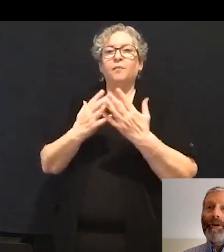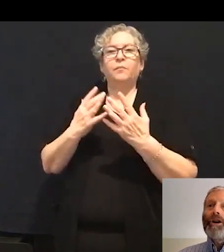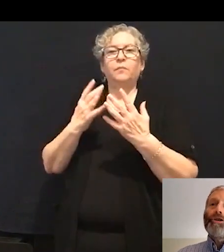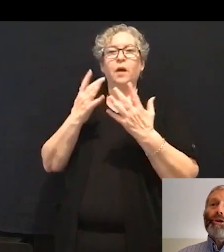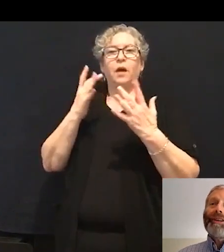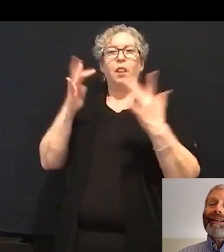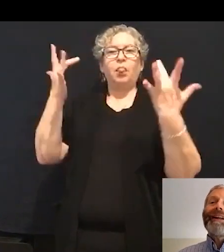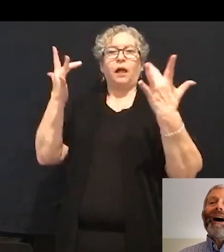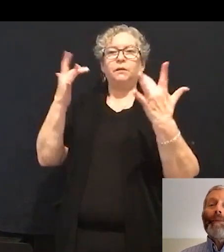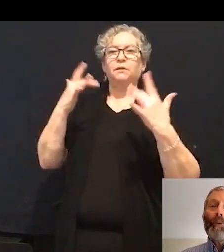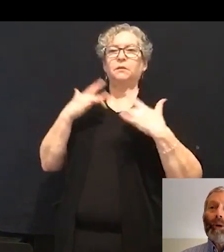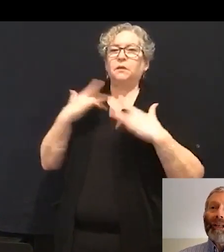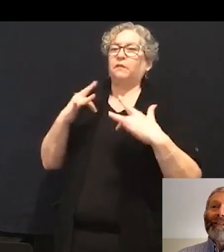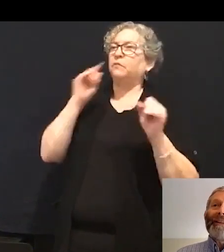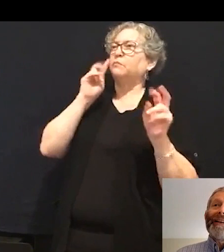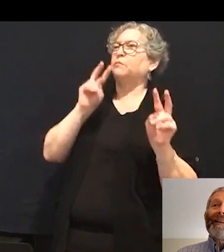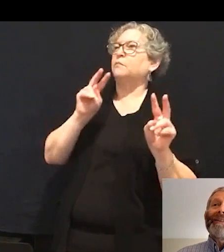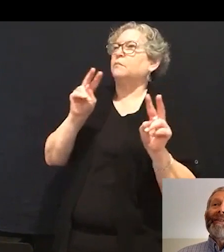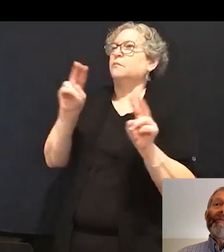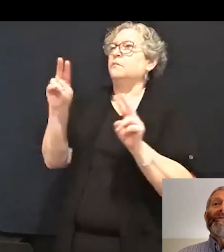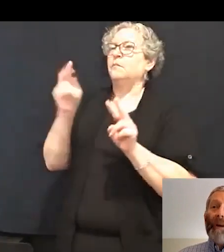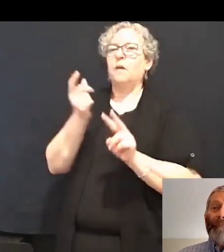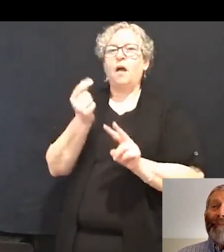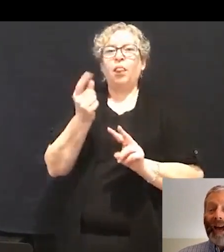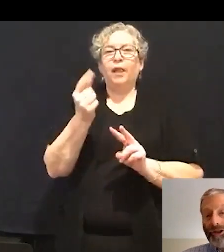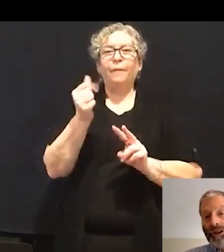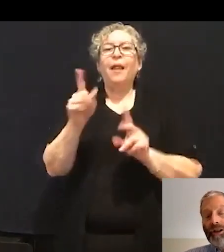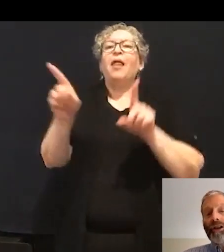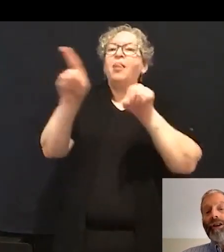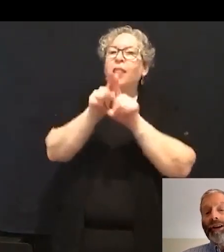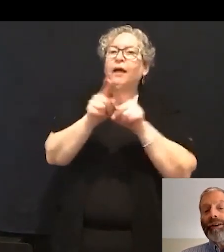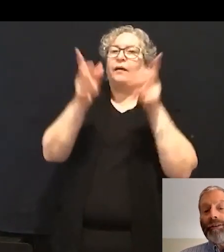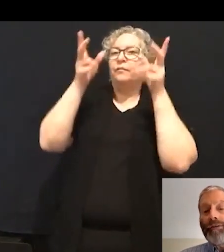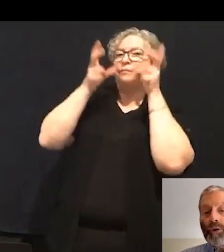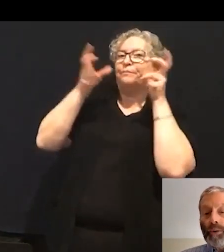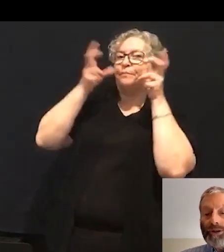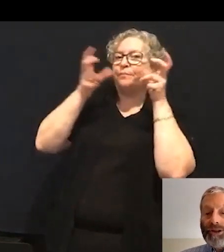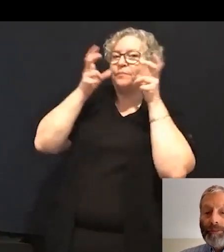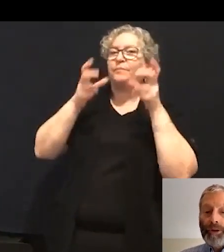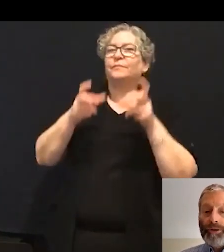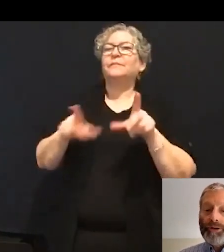so they could operate in some fashion like photoreceptors.